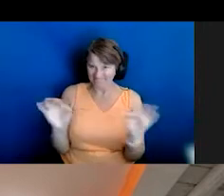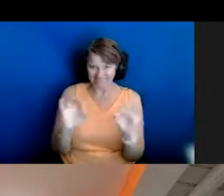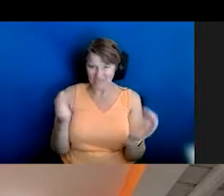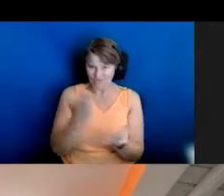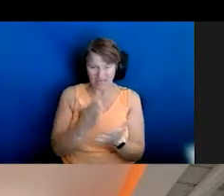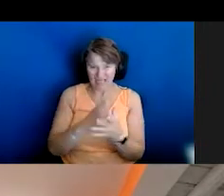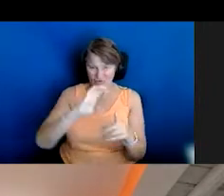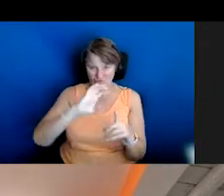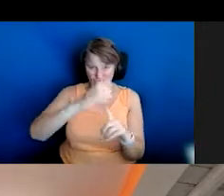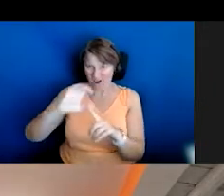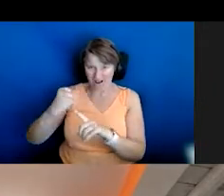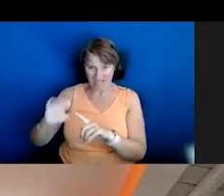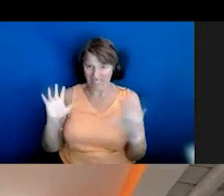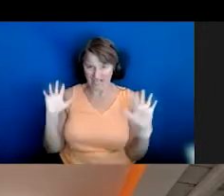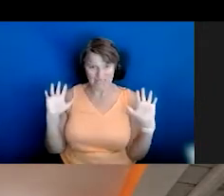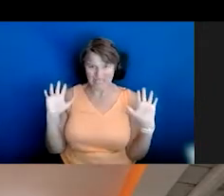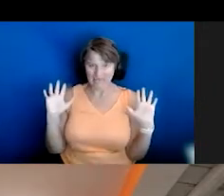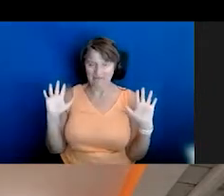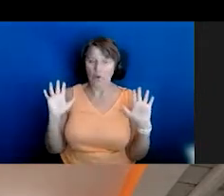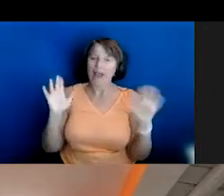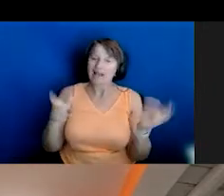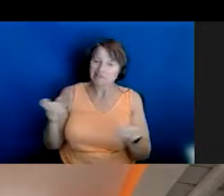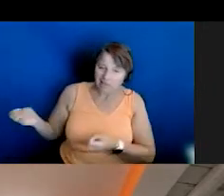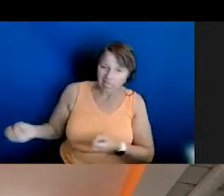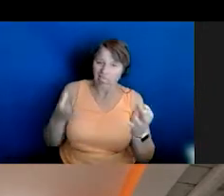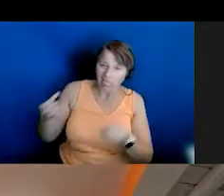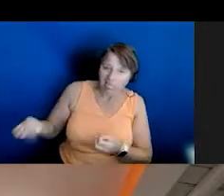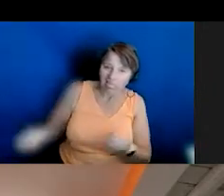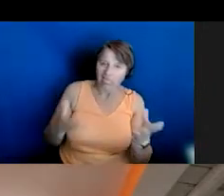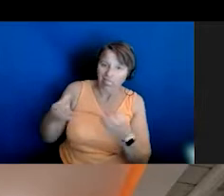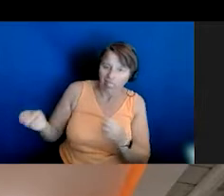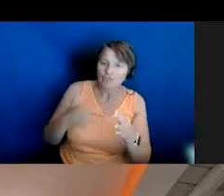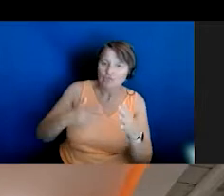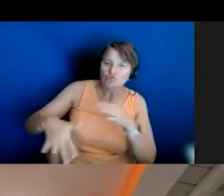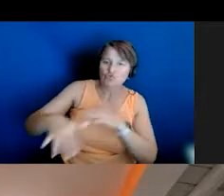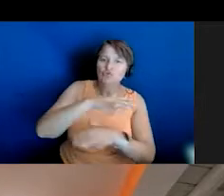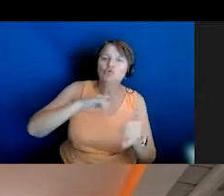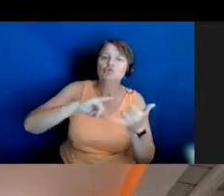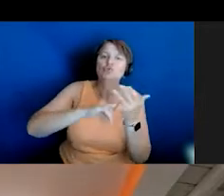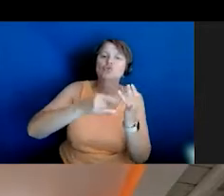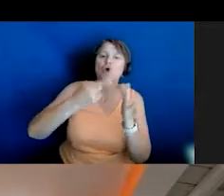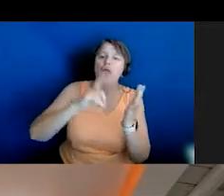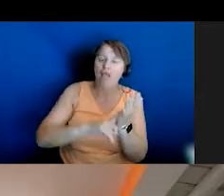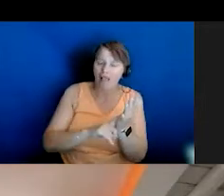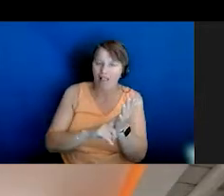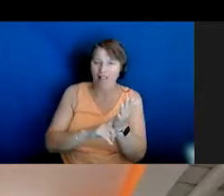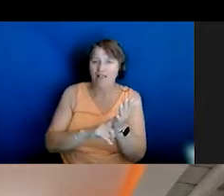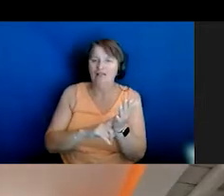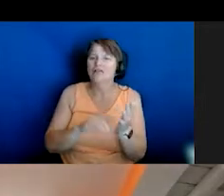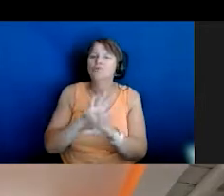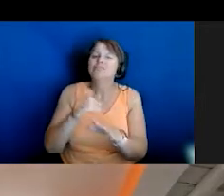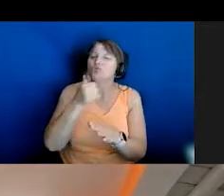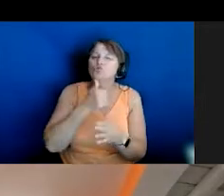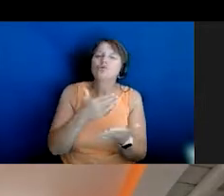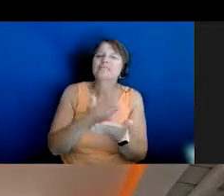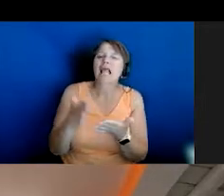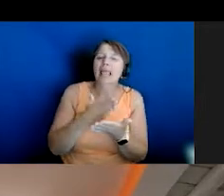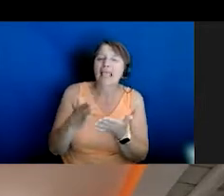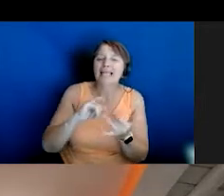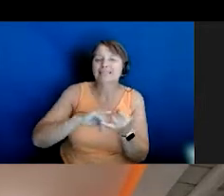So, we had to bring soil and in 2015, we, instead of just bringing in clean soil, we worked with 52